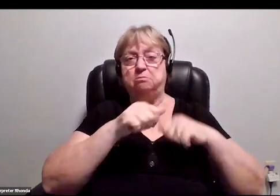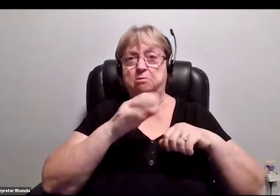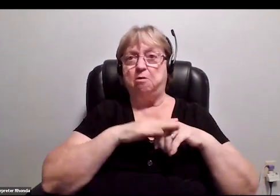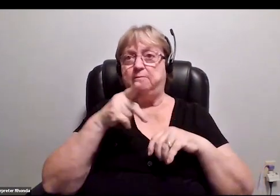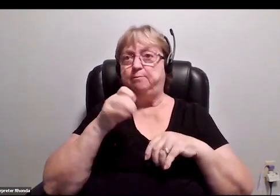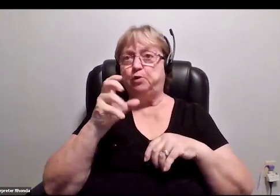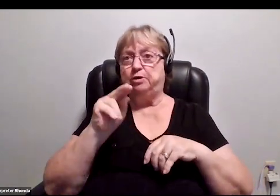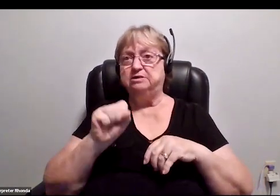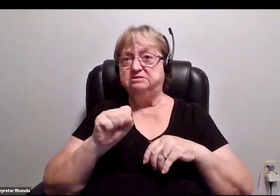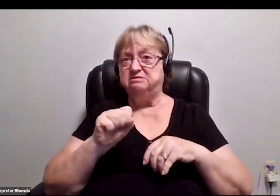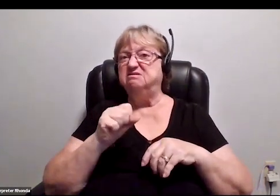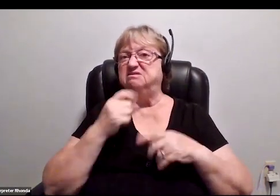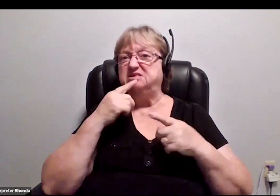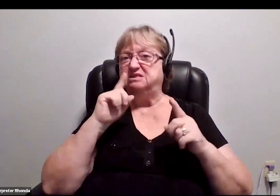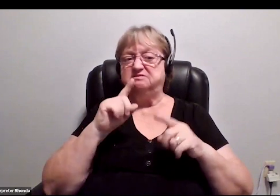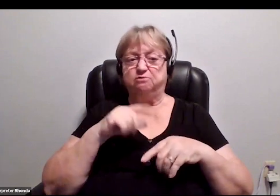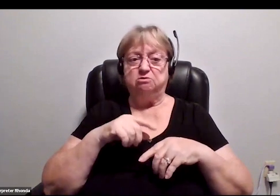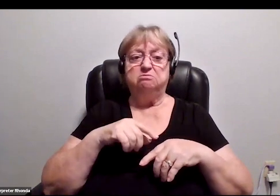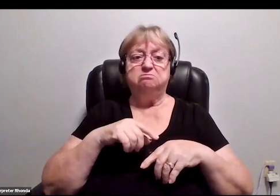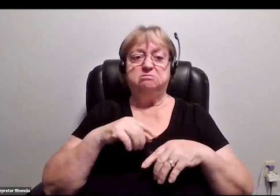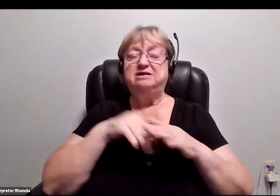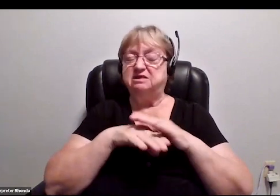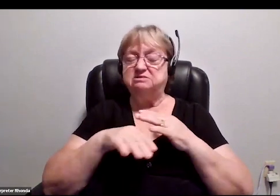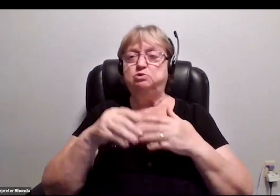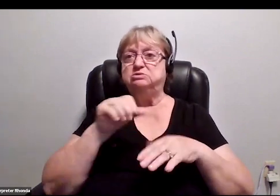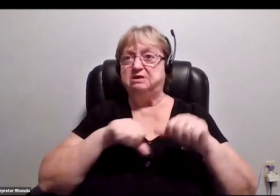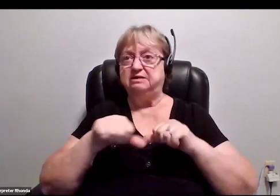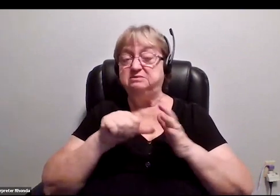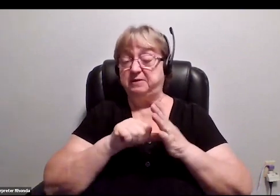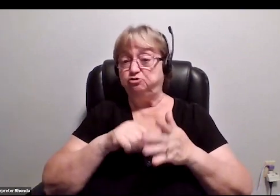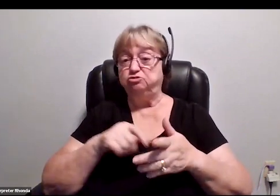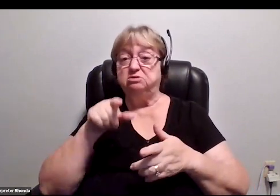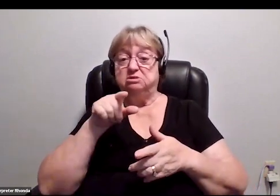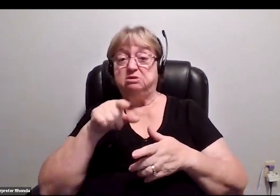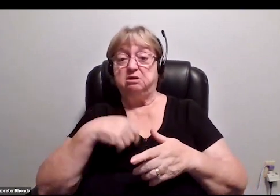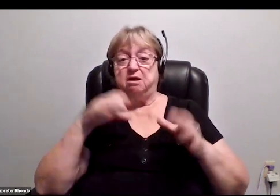Here's a photo of me using the temperature probe to measure the aquarium tanks in our first video.